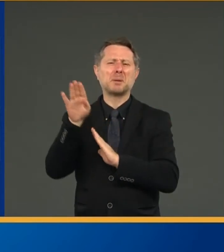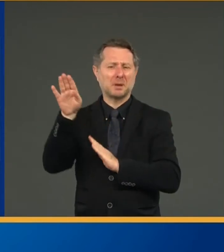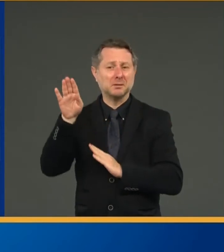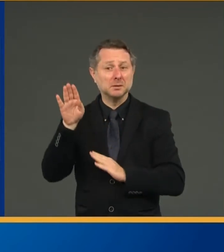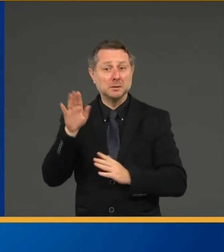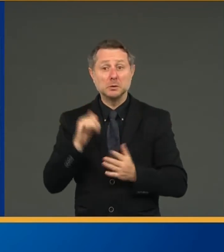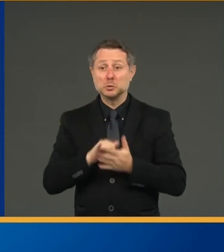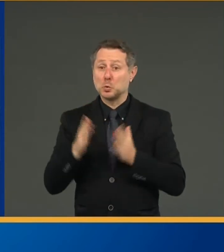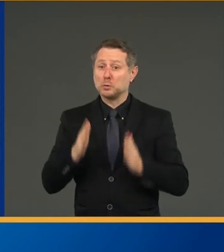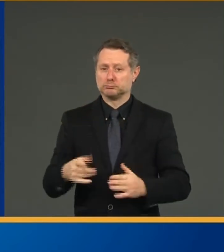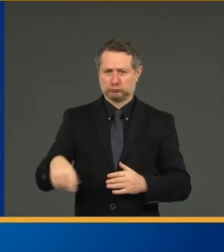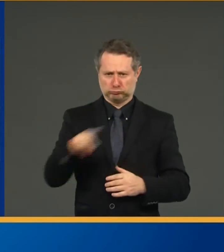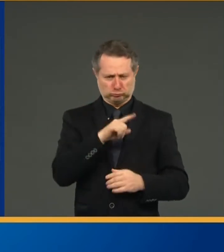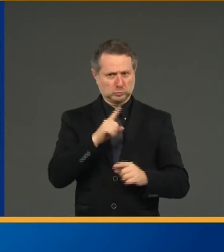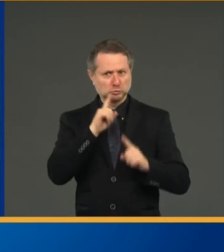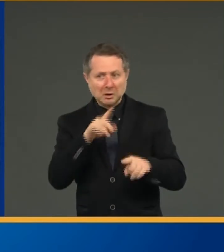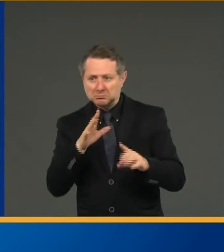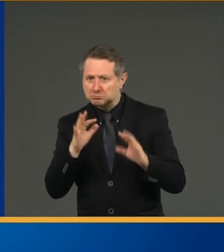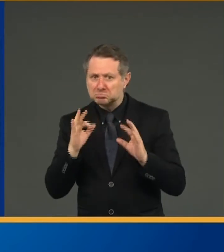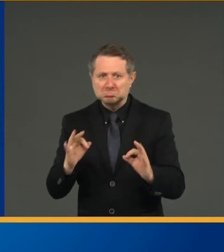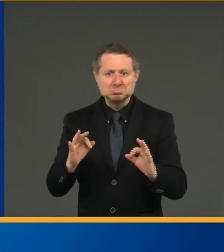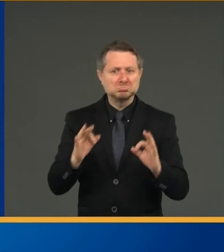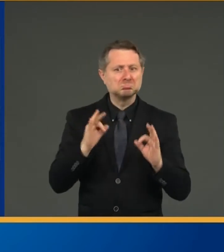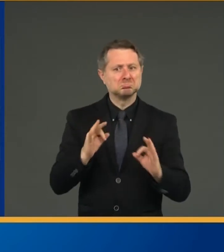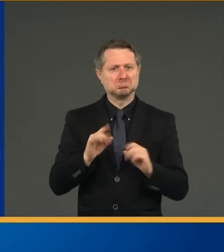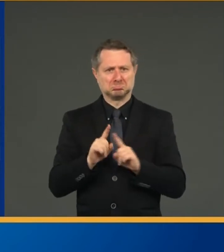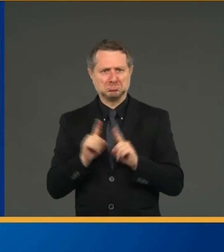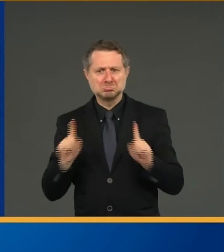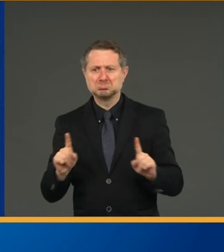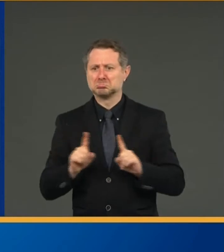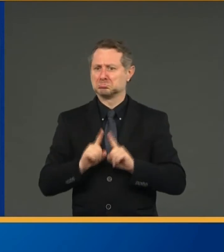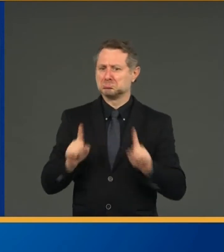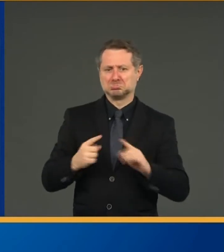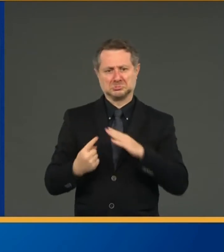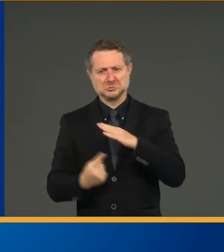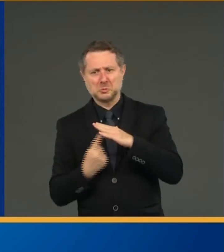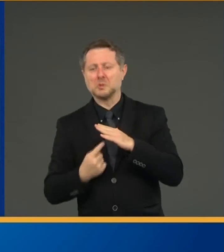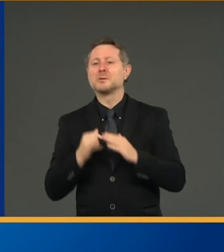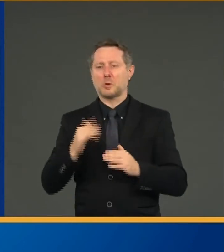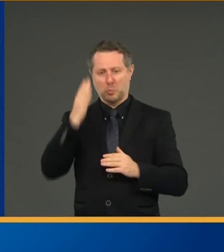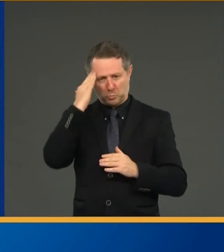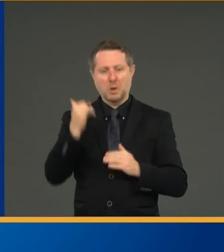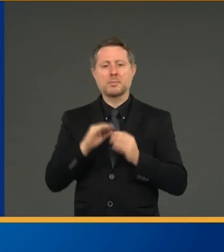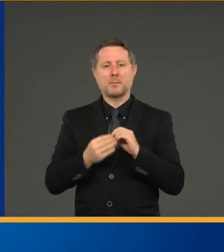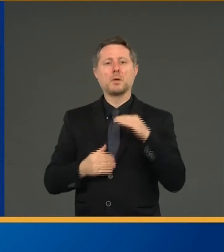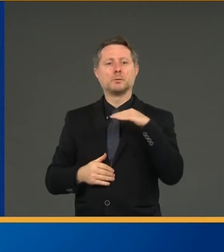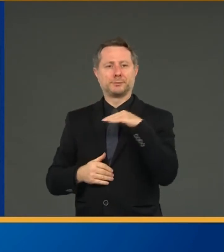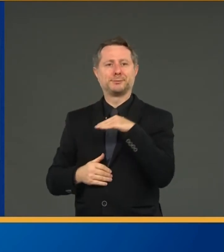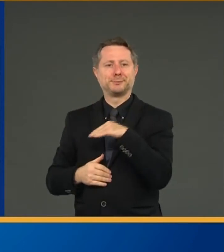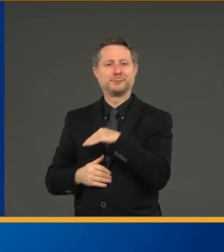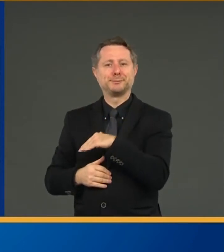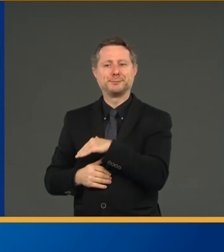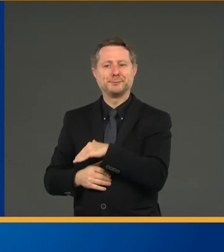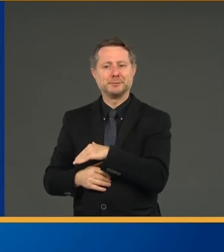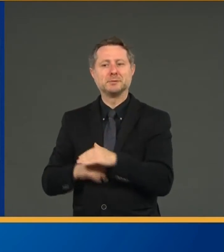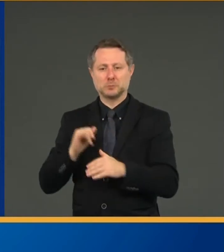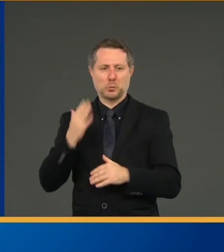THE HIGHEST NUMBER OF CASES AND NEW YORKERS RESPONDED WITH GREAT UNITY AND GREAT DISCIPLINE AND THAT IS WHY THAT CURVE TURNED.